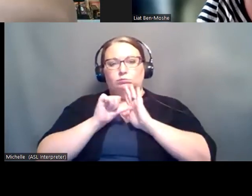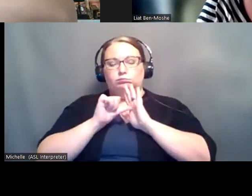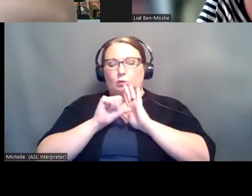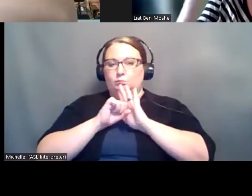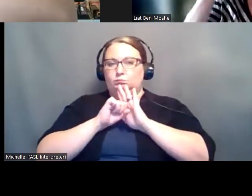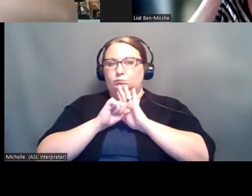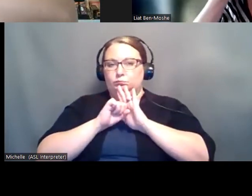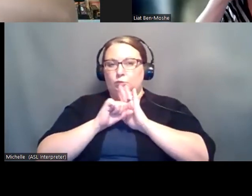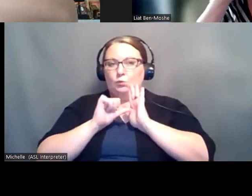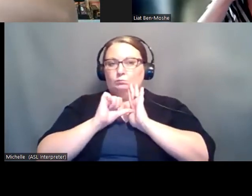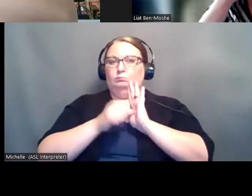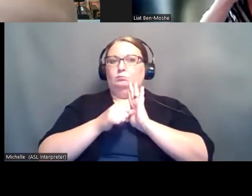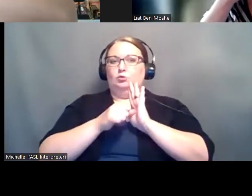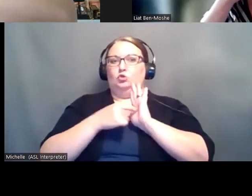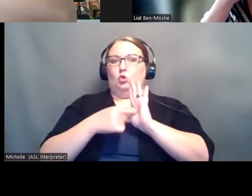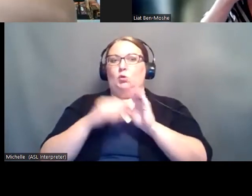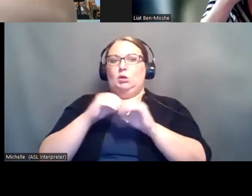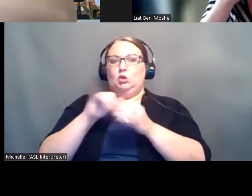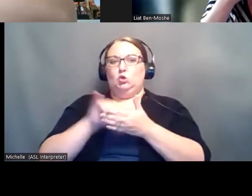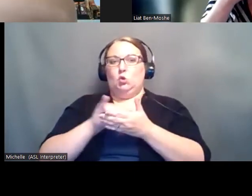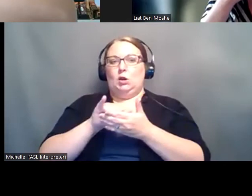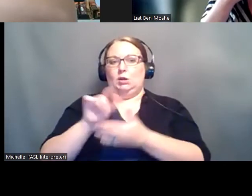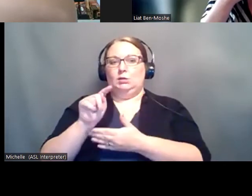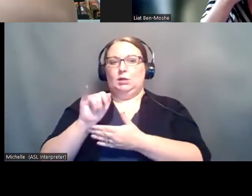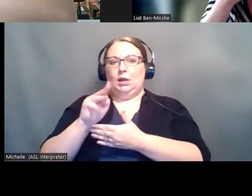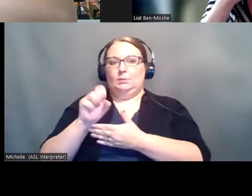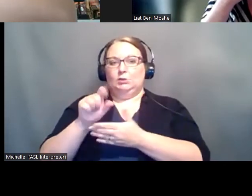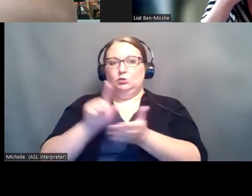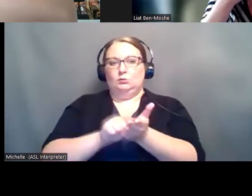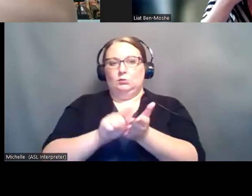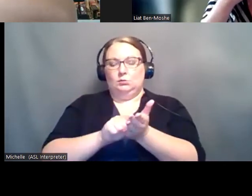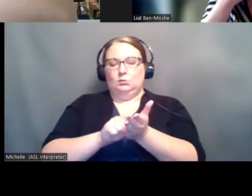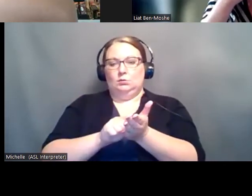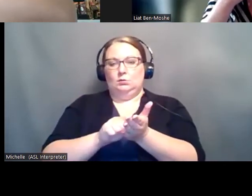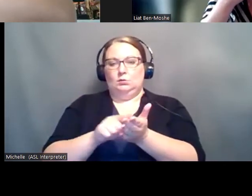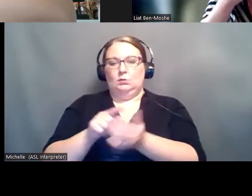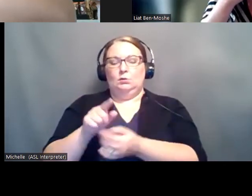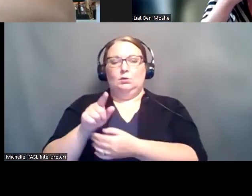because we were established when,